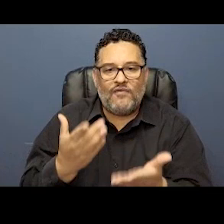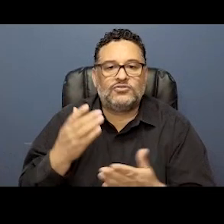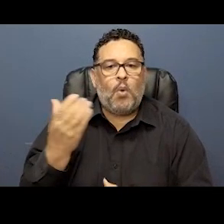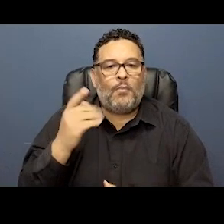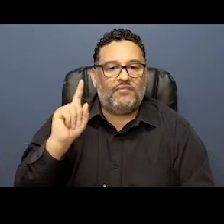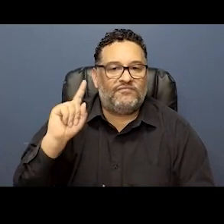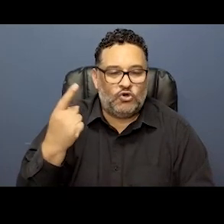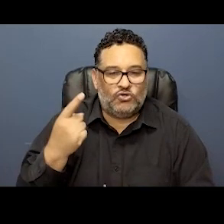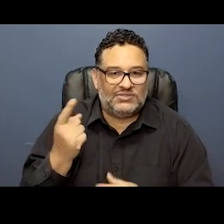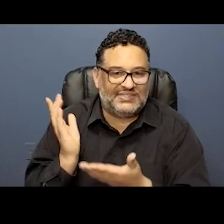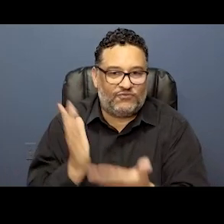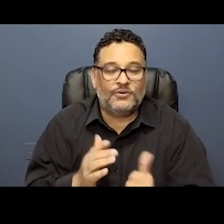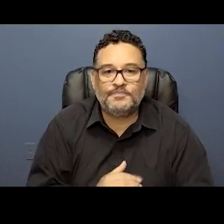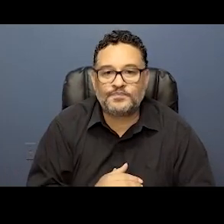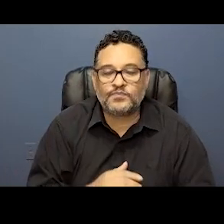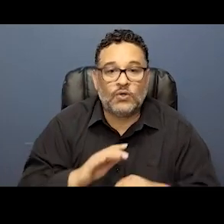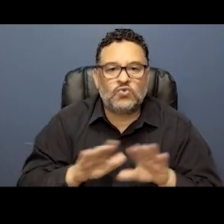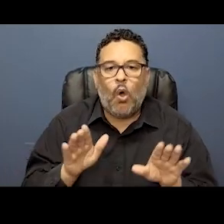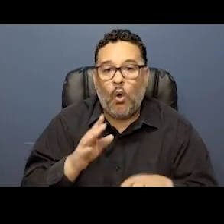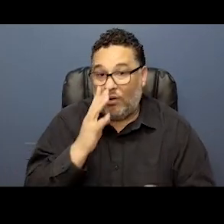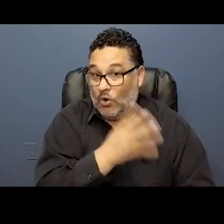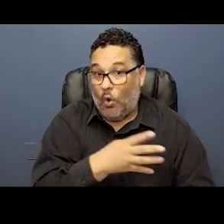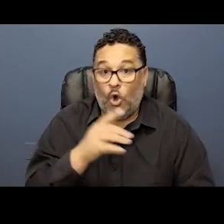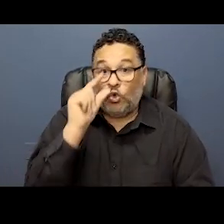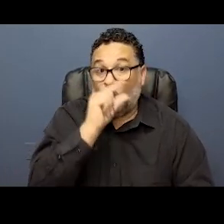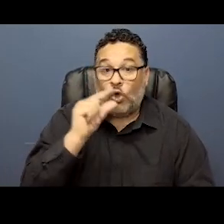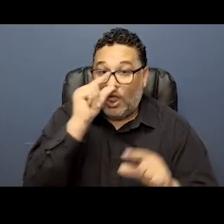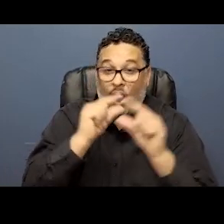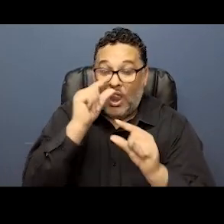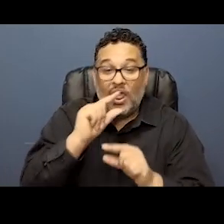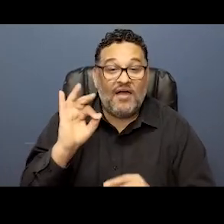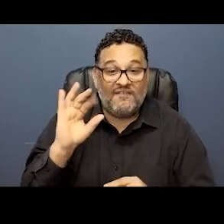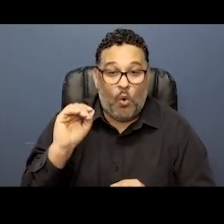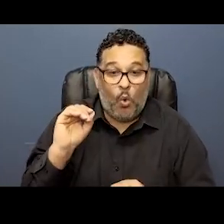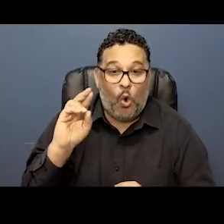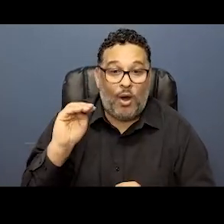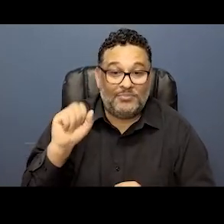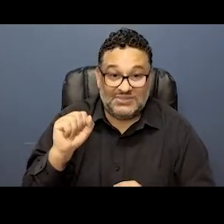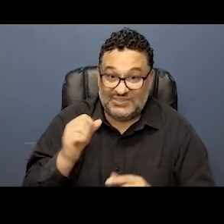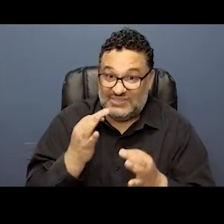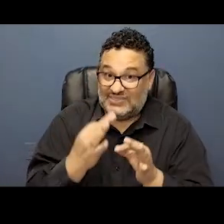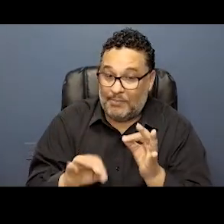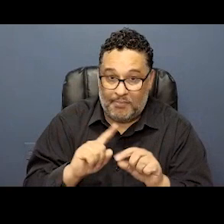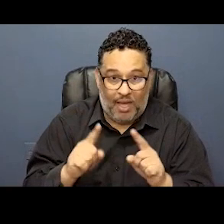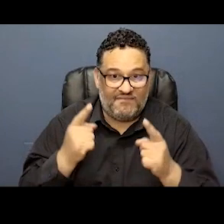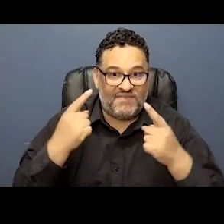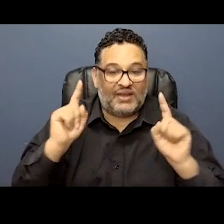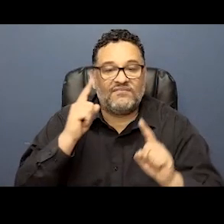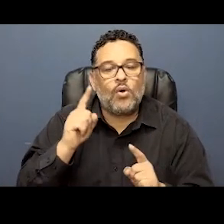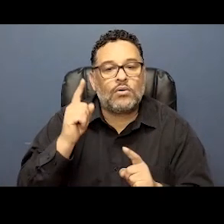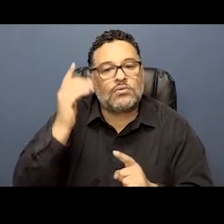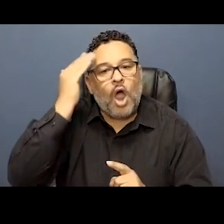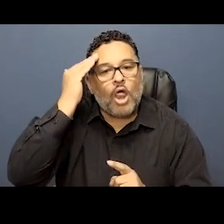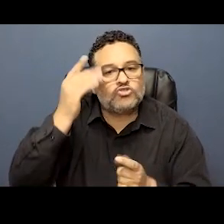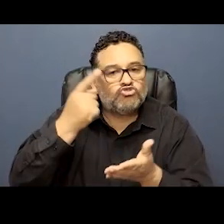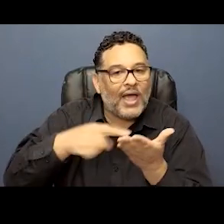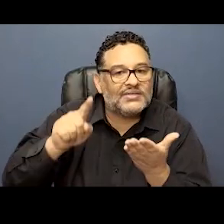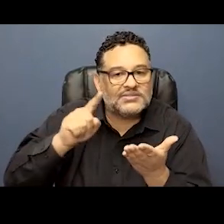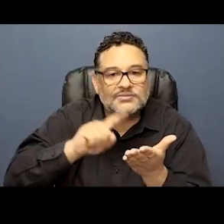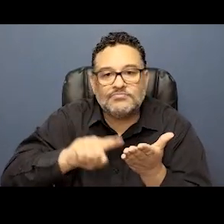delivery. Don’t overlook Google Forms, which is simple but effective for knowledge checks.